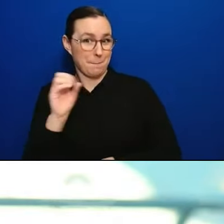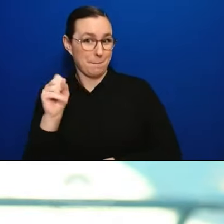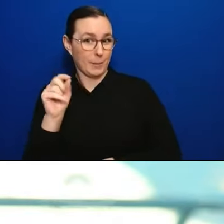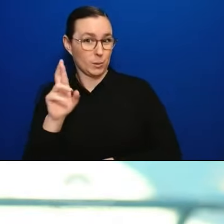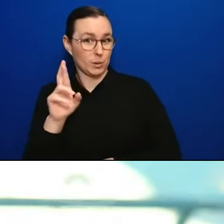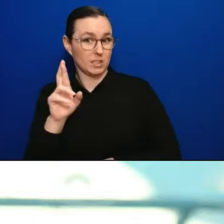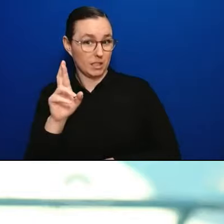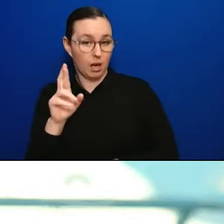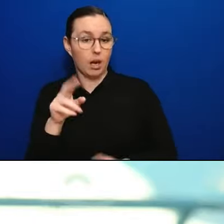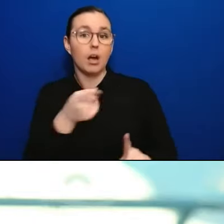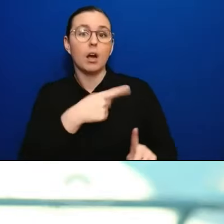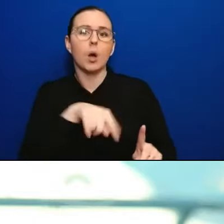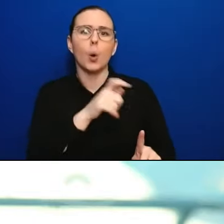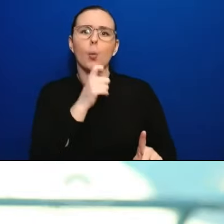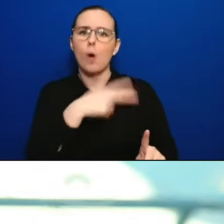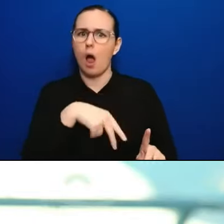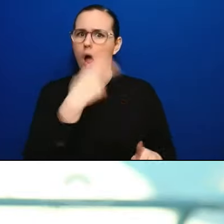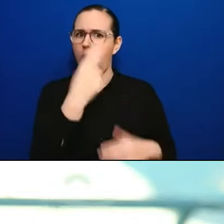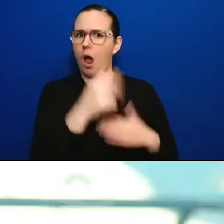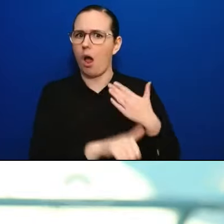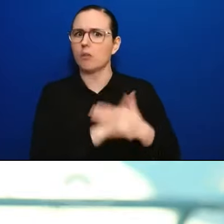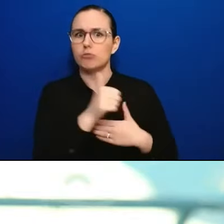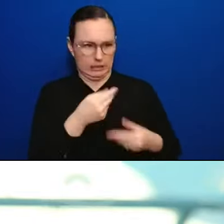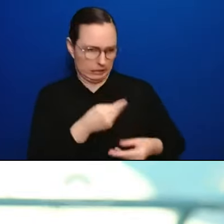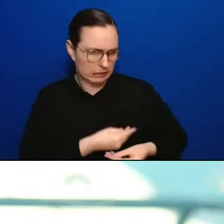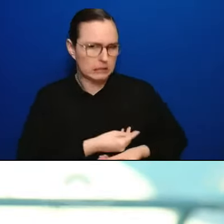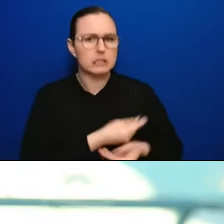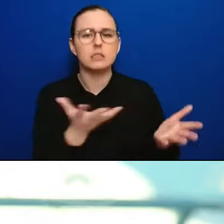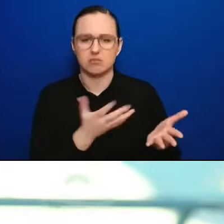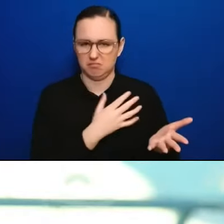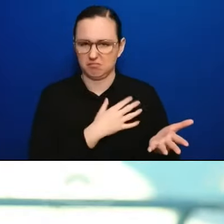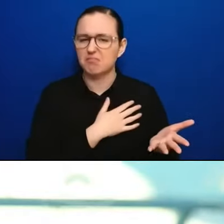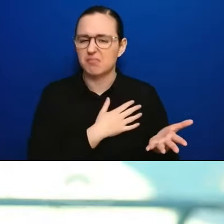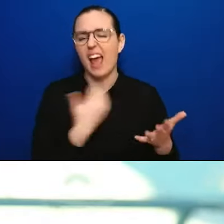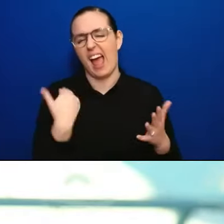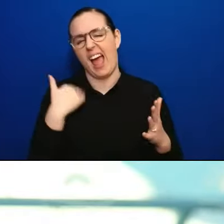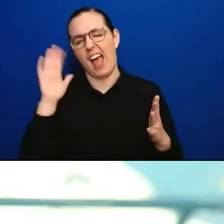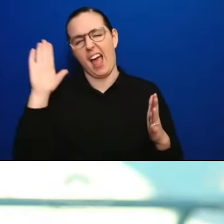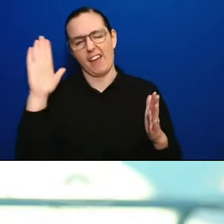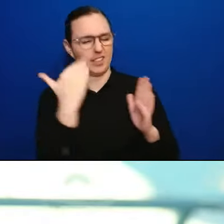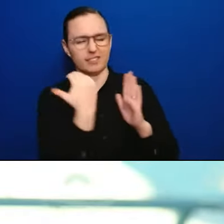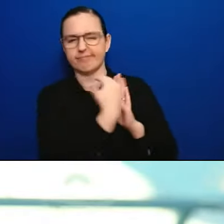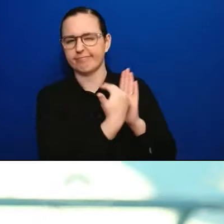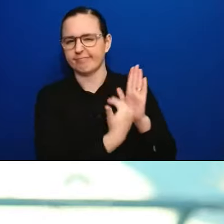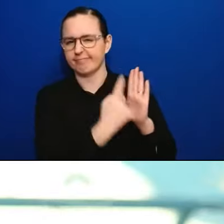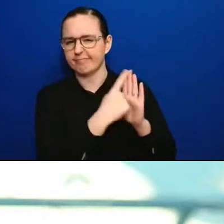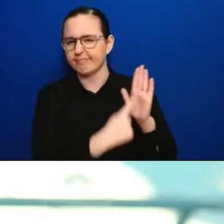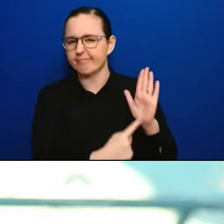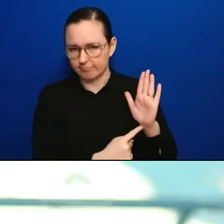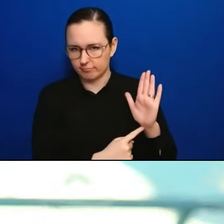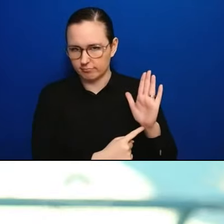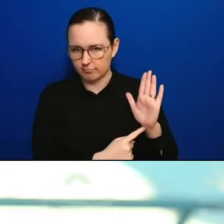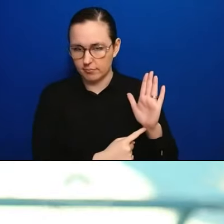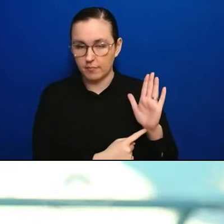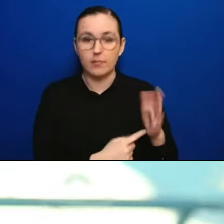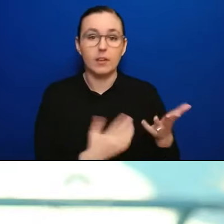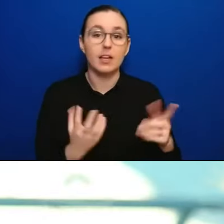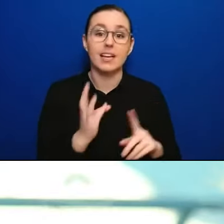17 year age group NASI has recommended that a booster dose be provided to people who are at high risk and for a number